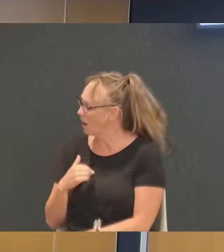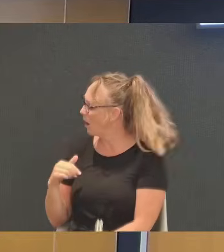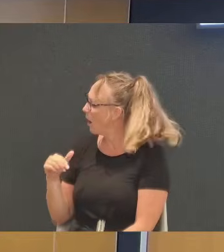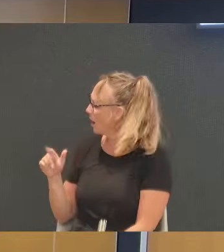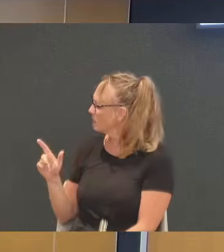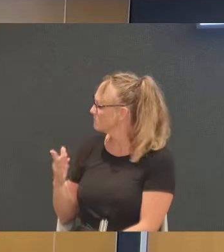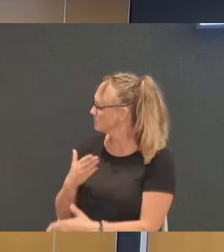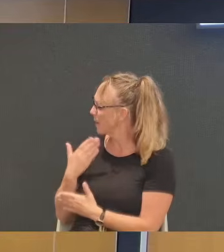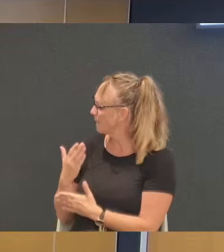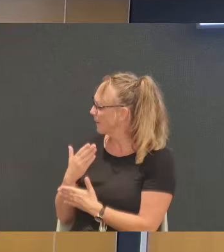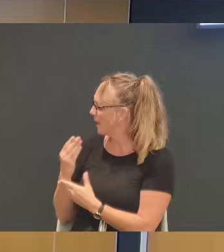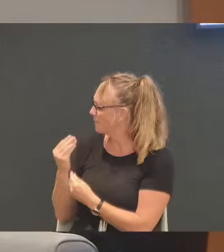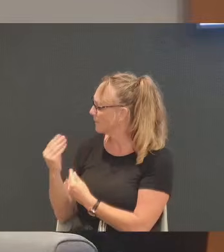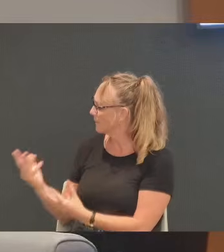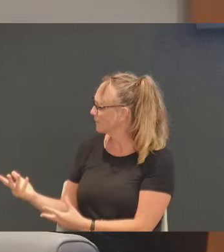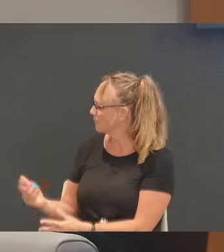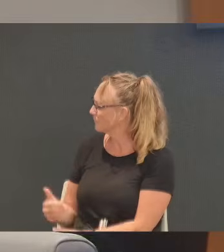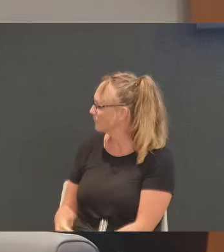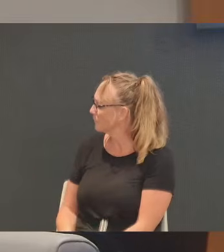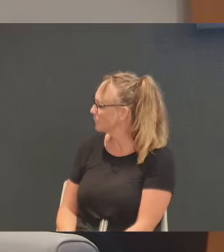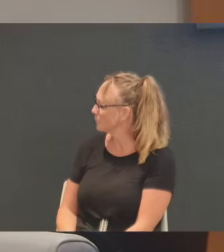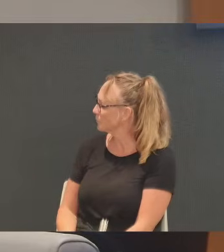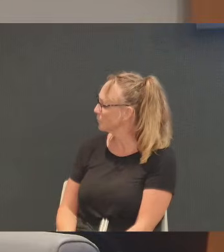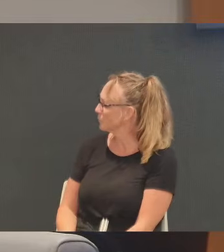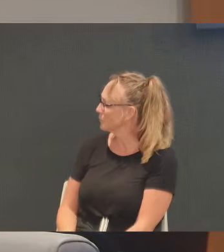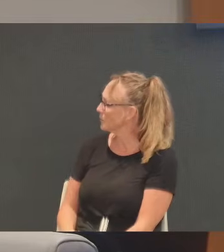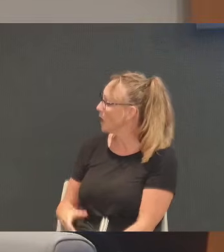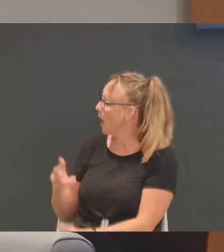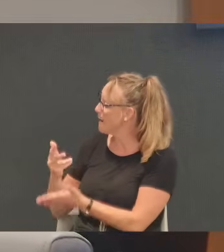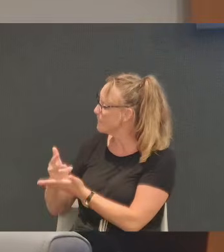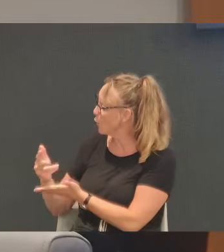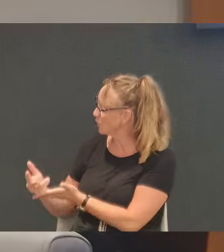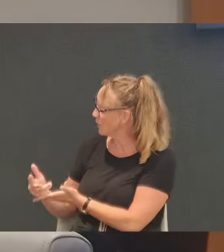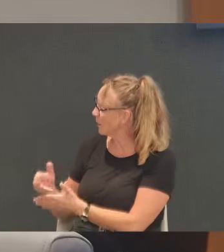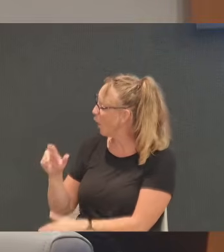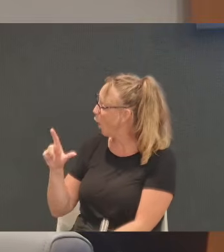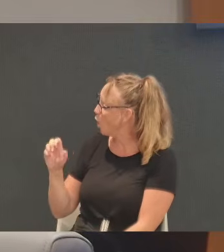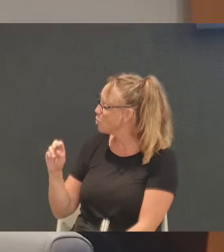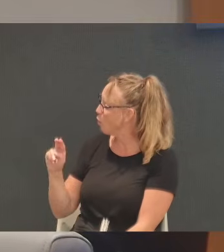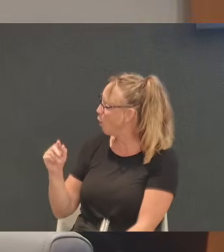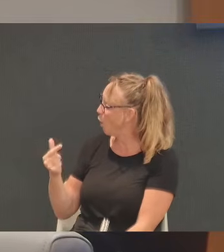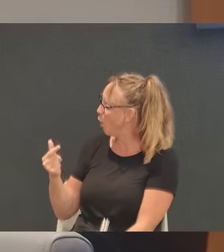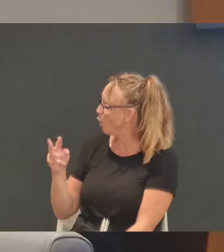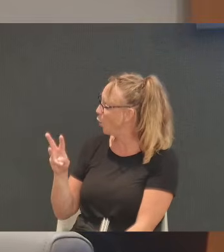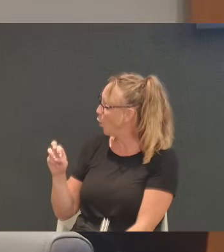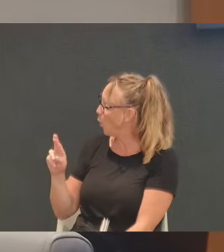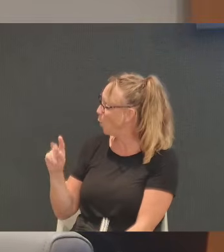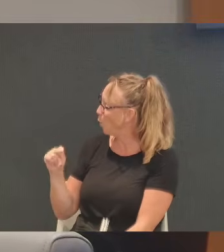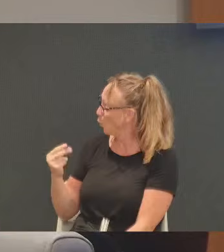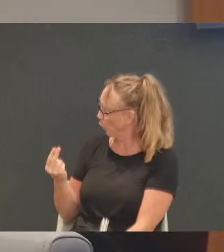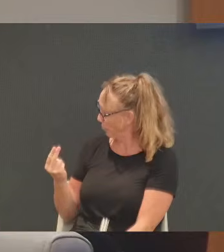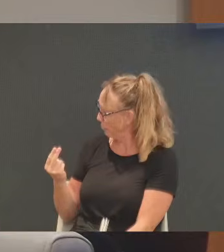to Commissioner. So this is parking at Longworth Hall. So yes under the current Bengals lease we're